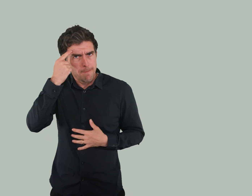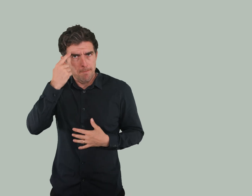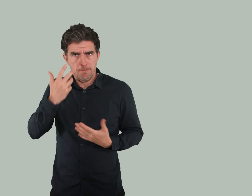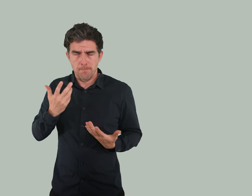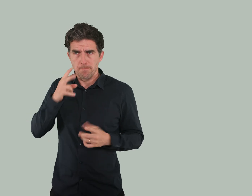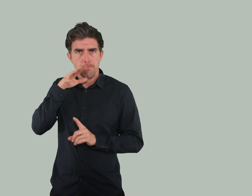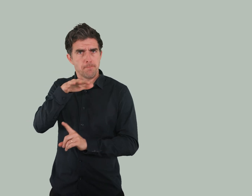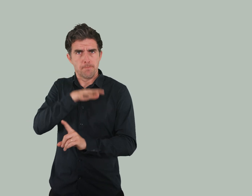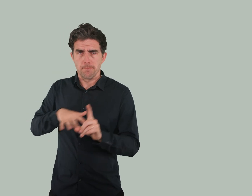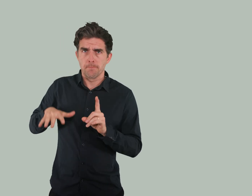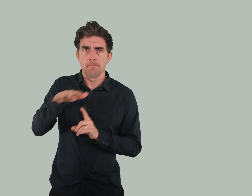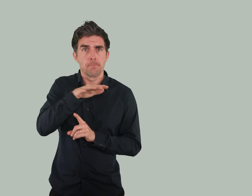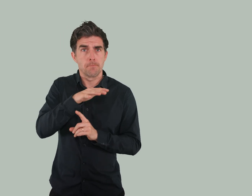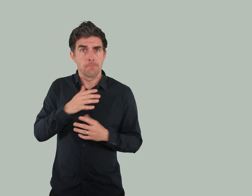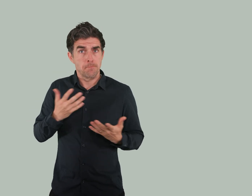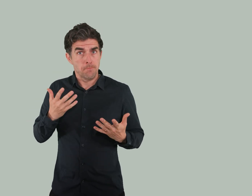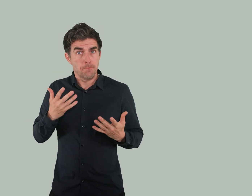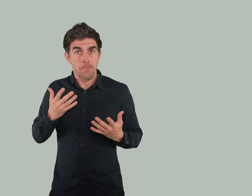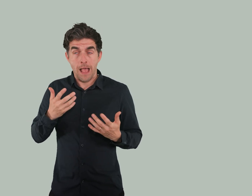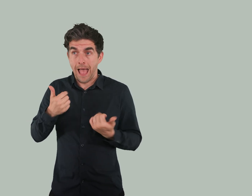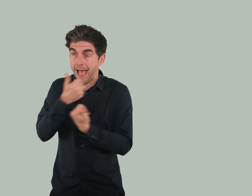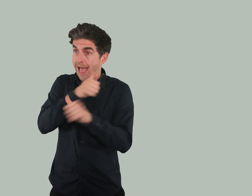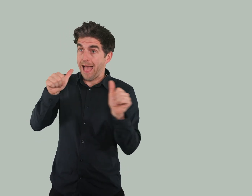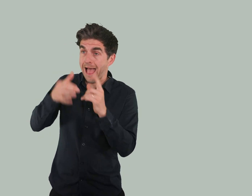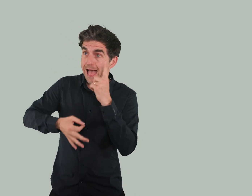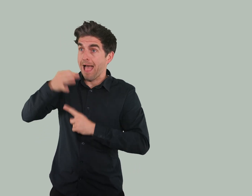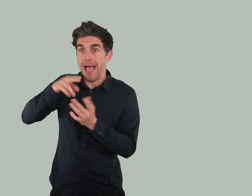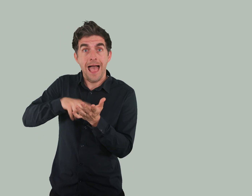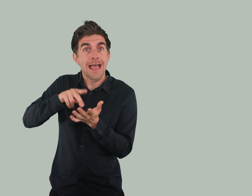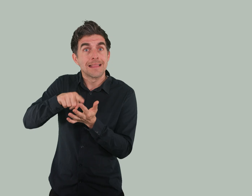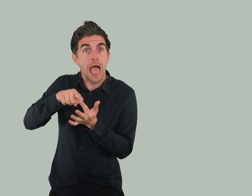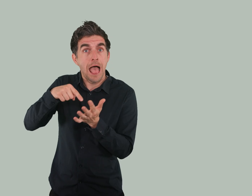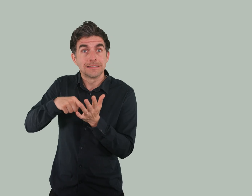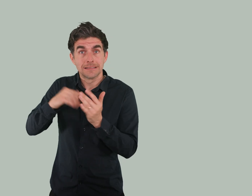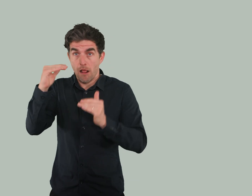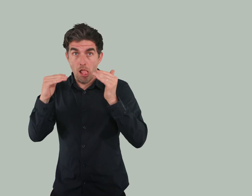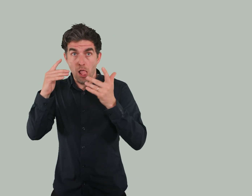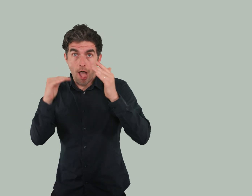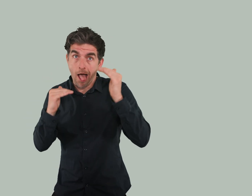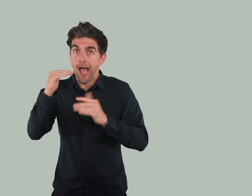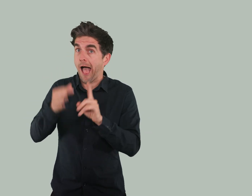But they have not brought the structural NEET rate